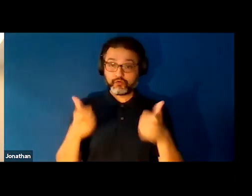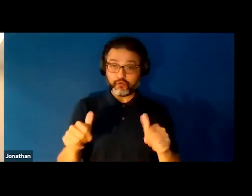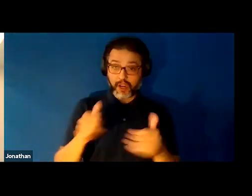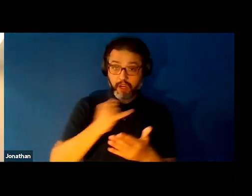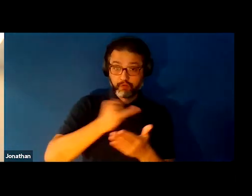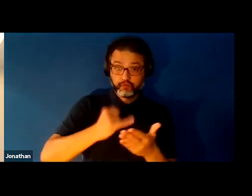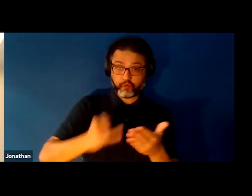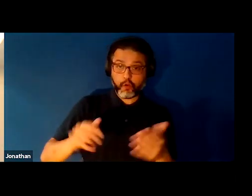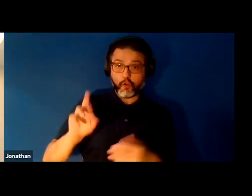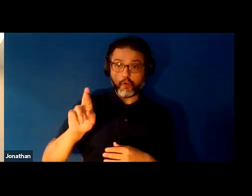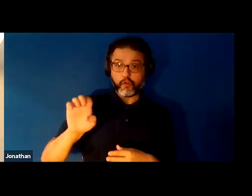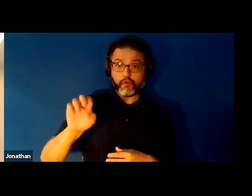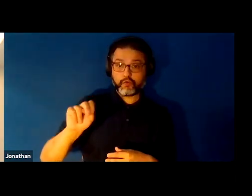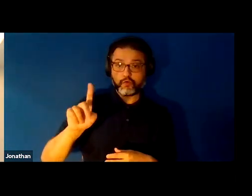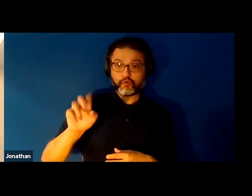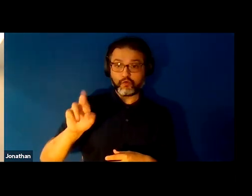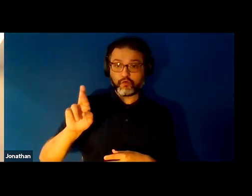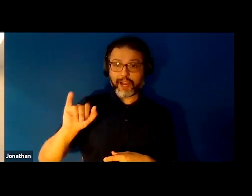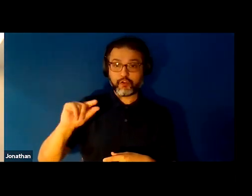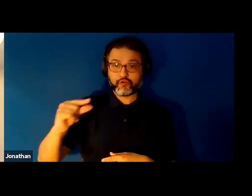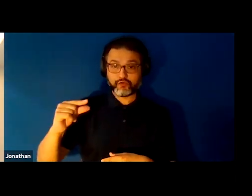together.